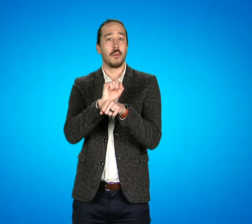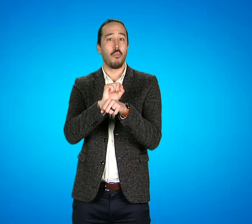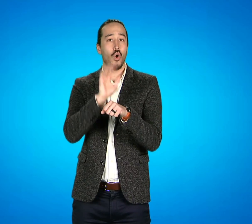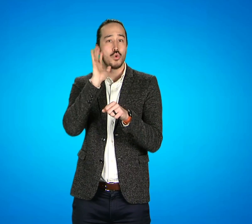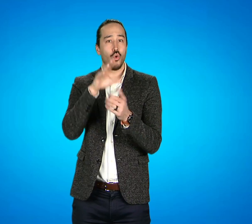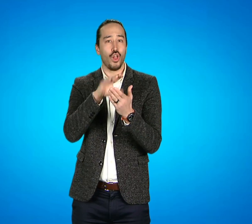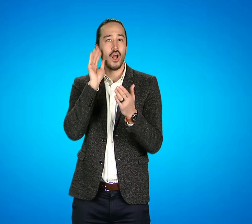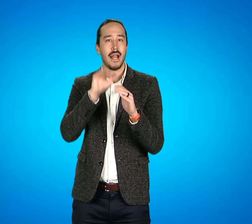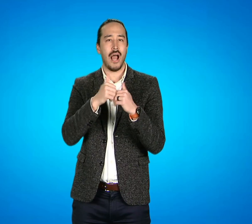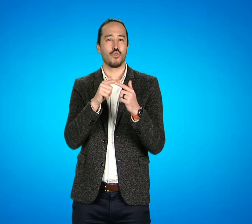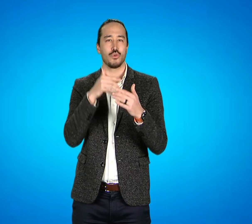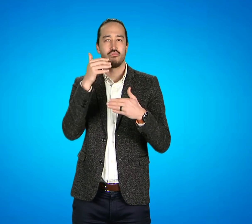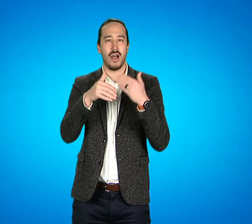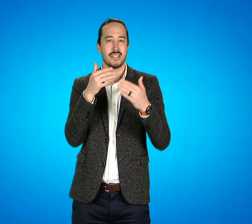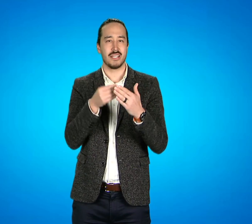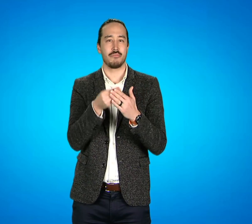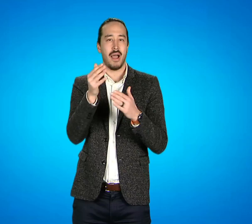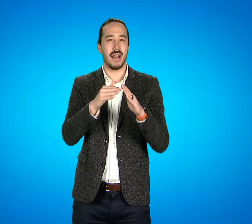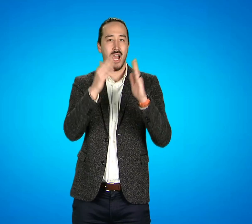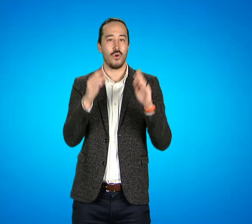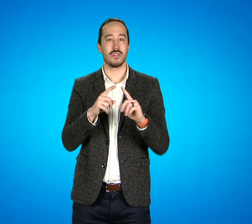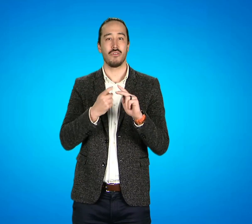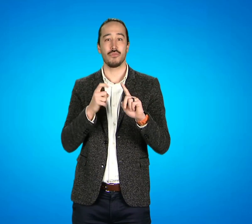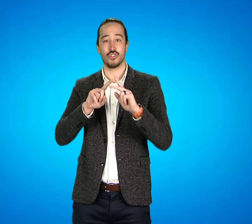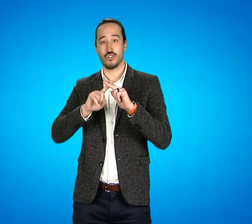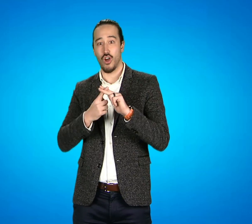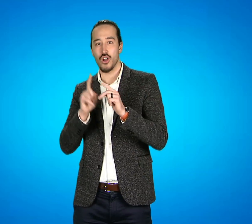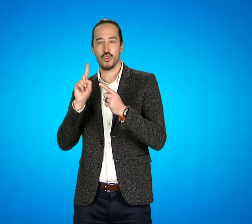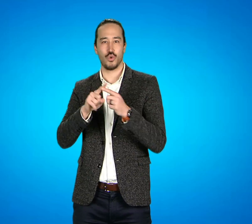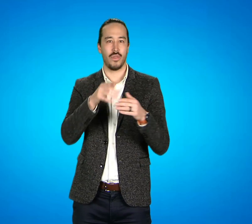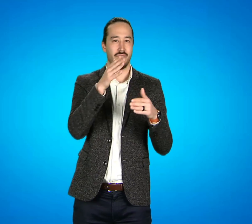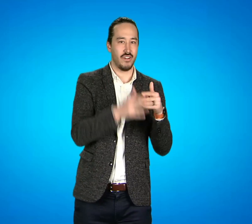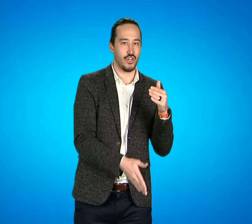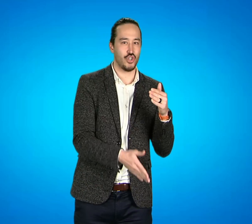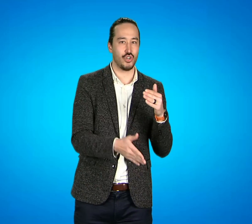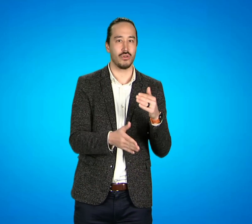Employees will learn the entire homebuying process from start to finish,